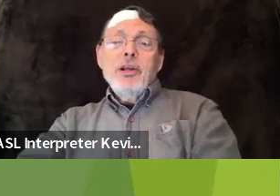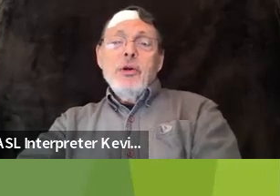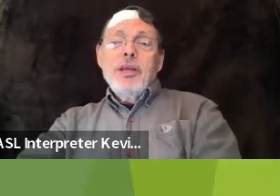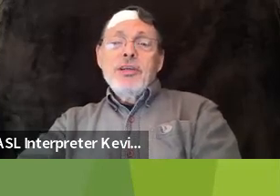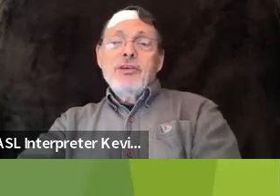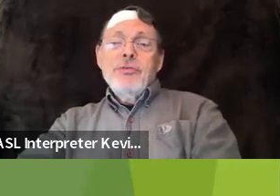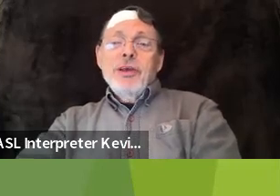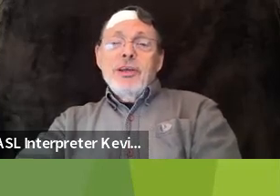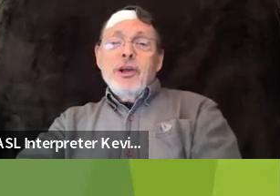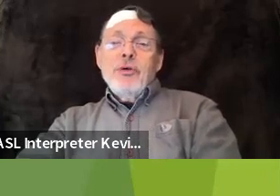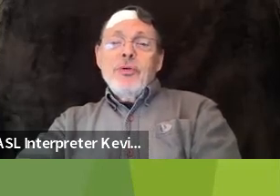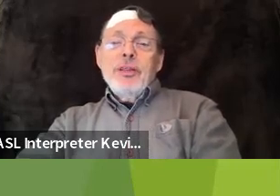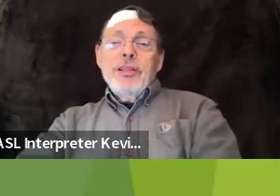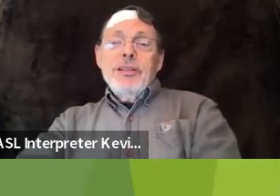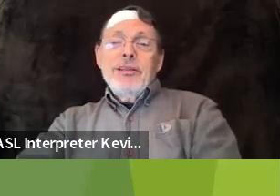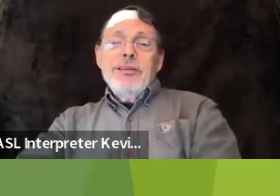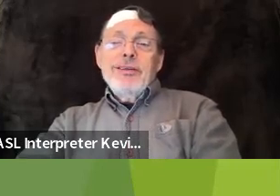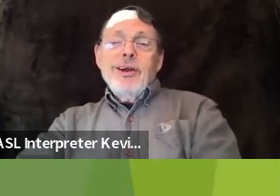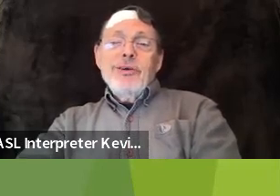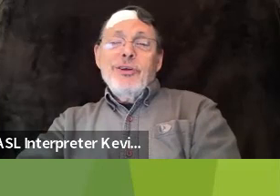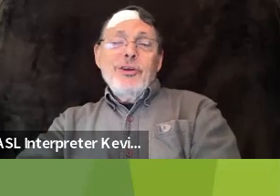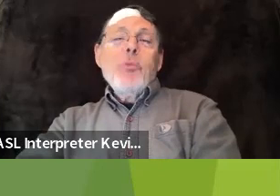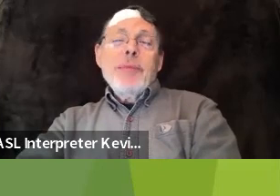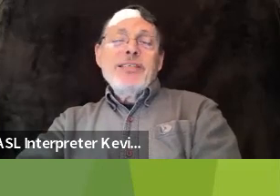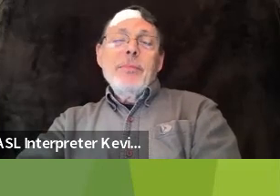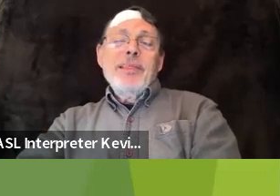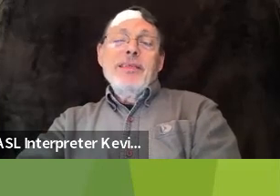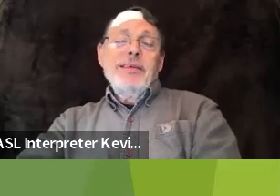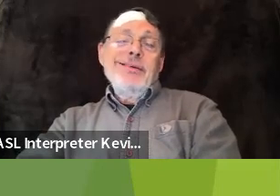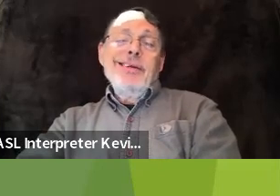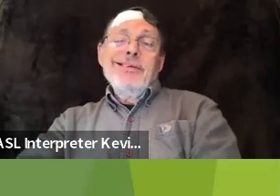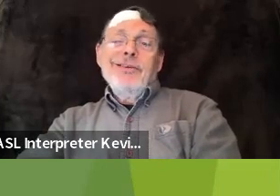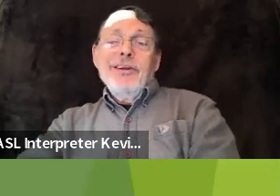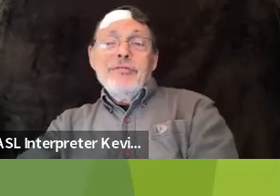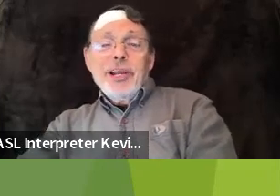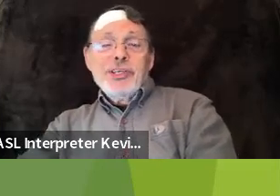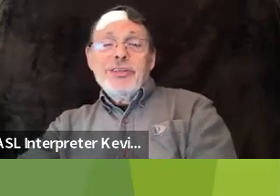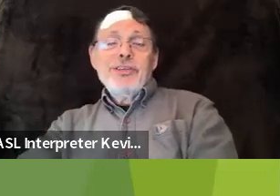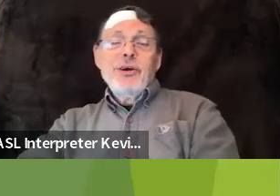You know, because you, you don't want to make something and then say, no, that's not the right information.